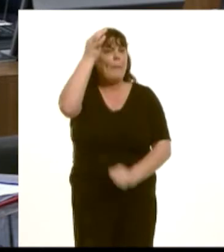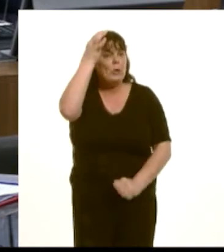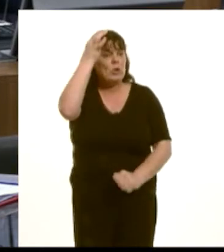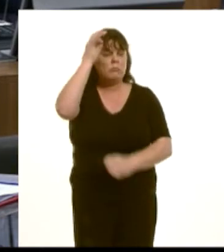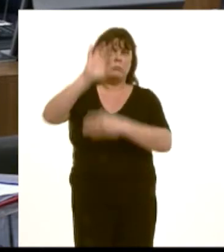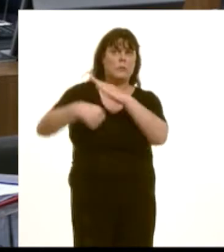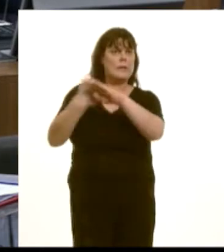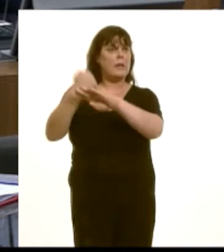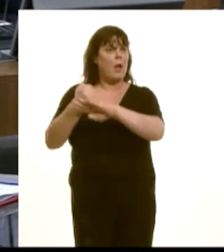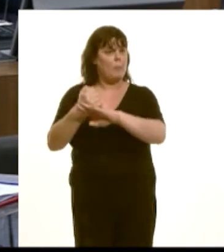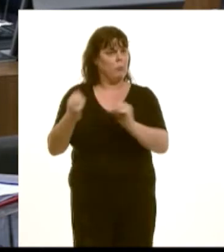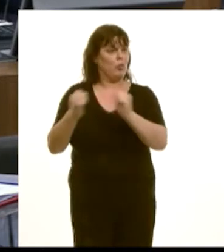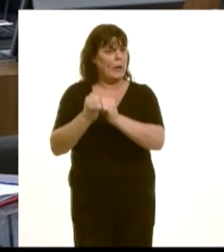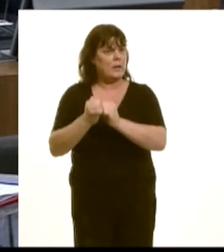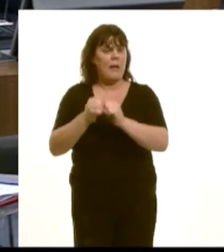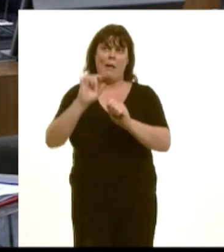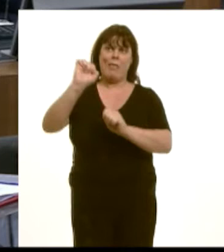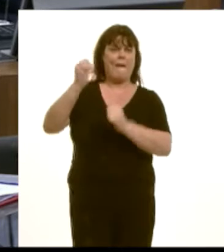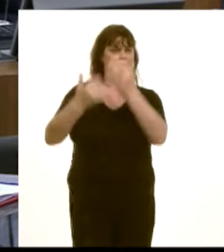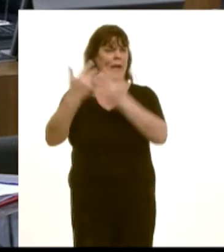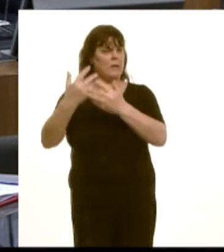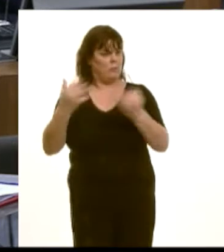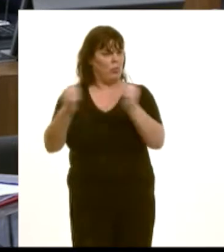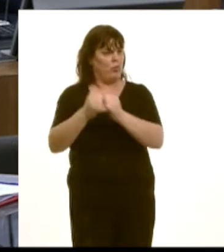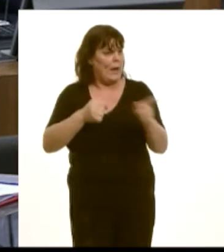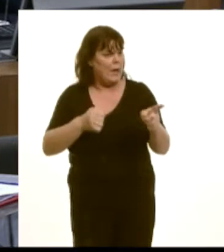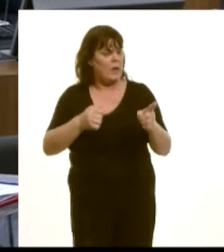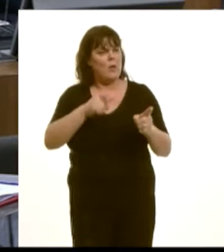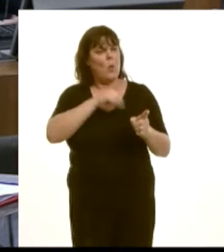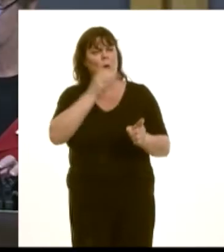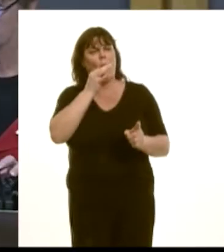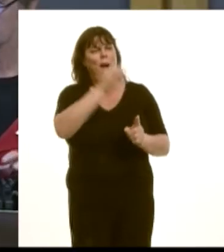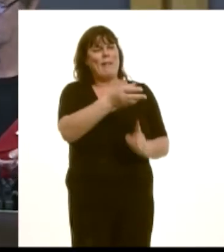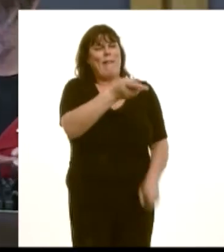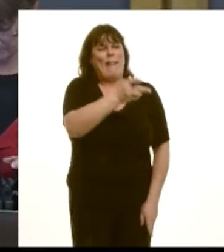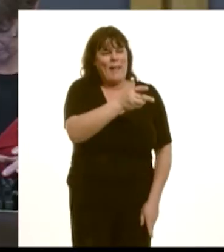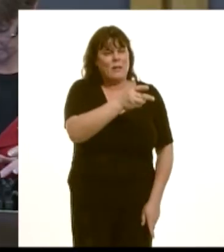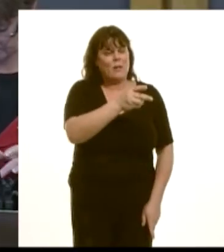and its findings. I have to say, once again, to the leader of Plaid Cymru that her party's